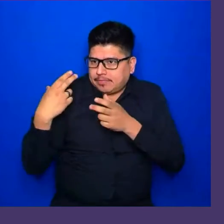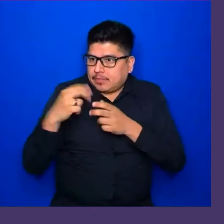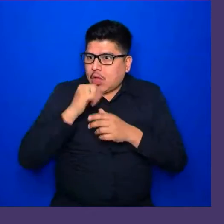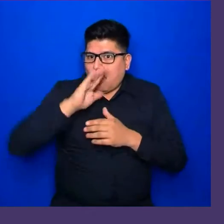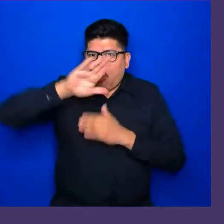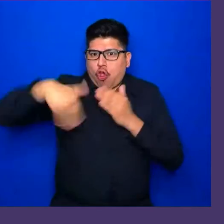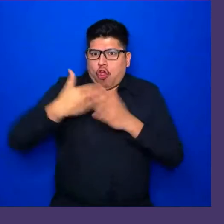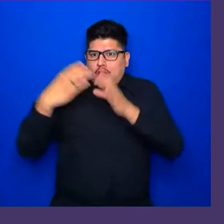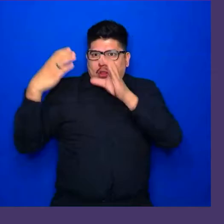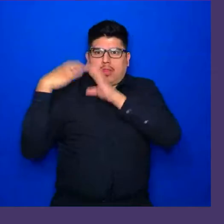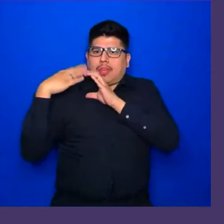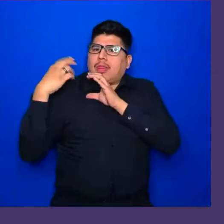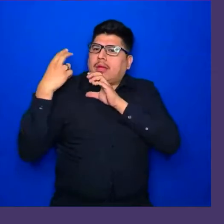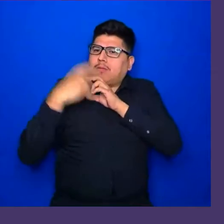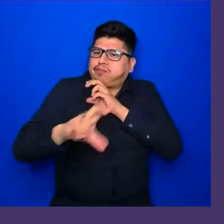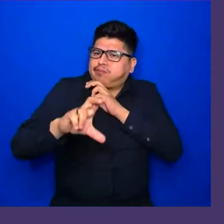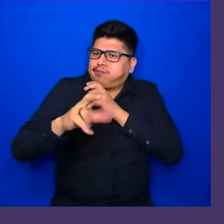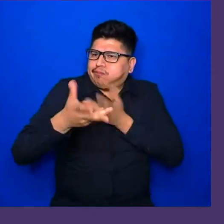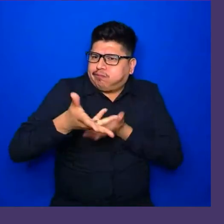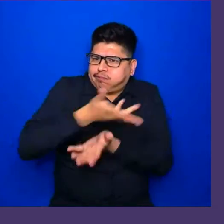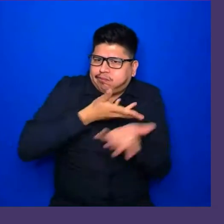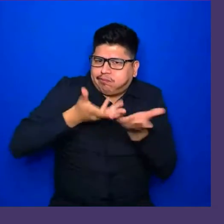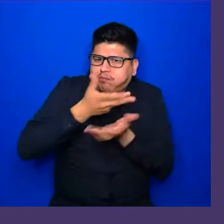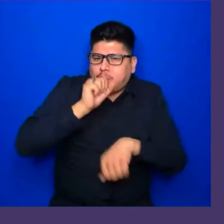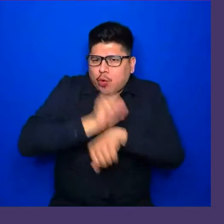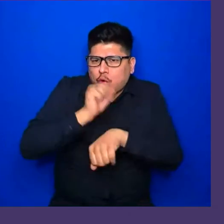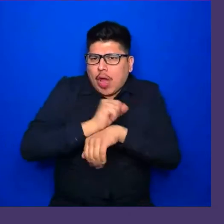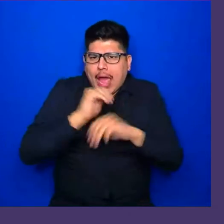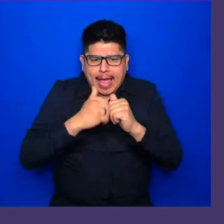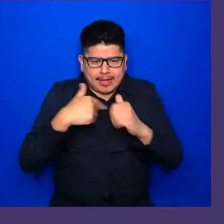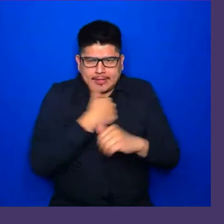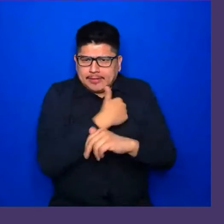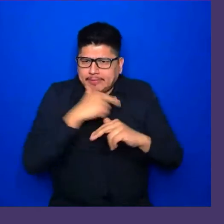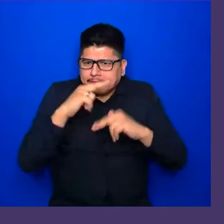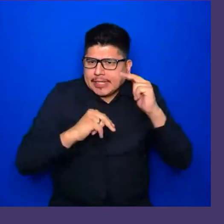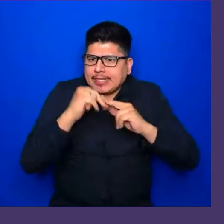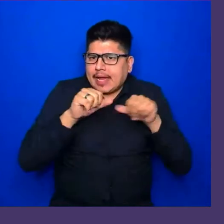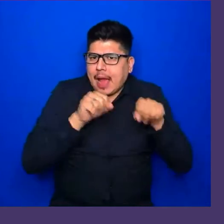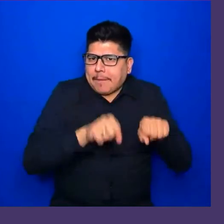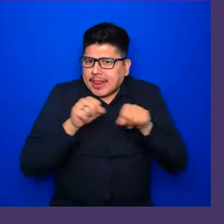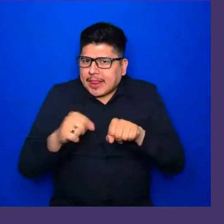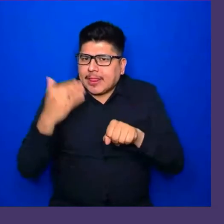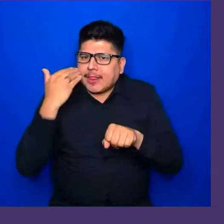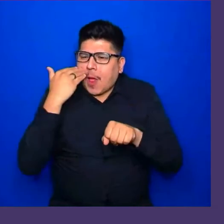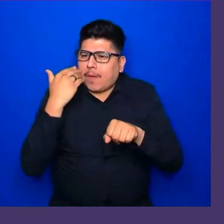And how do we build capacity? I will say, for anyone, if you want to take disability inclusion forward,